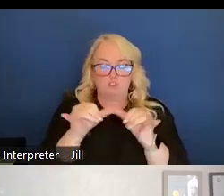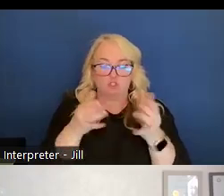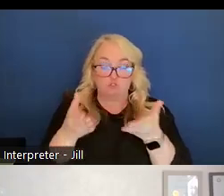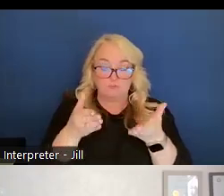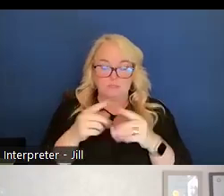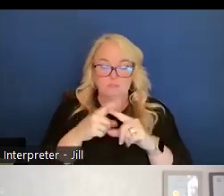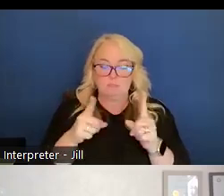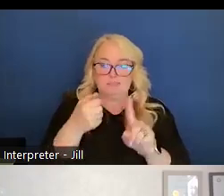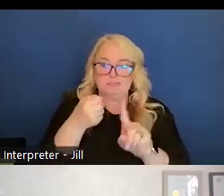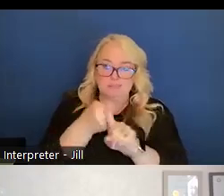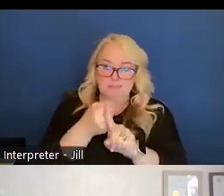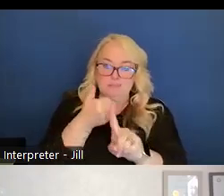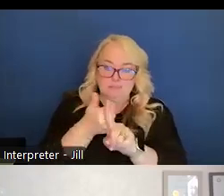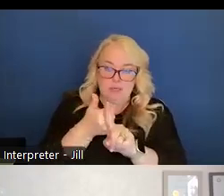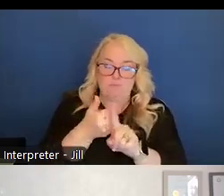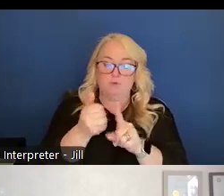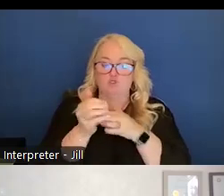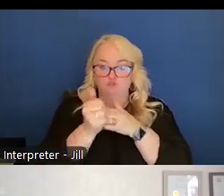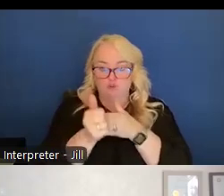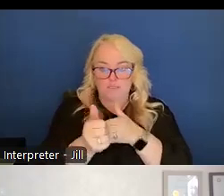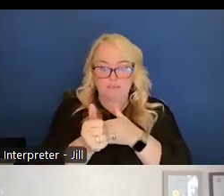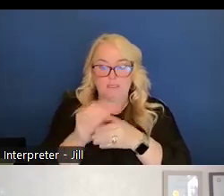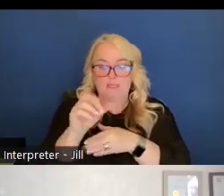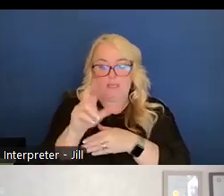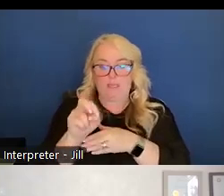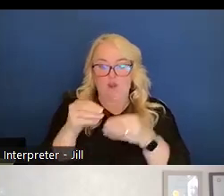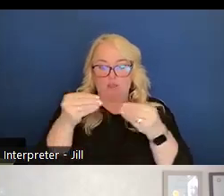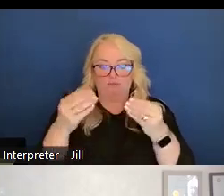caregivers. So hopefully that makes a little bit of sense. But